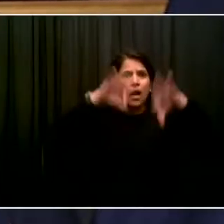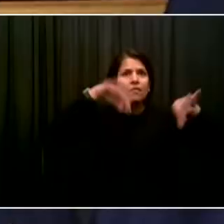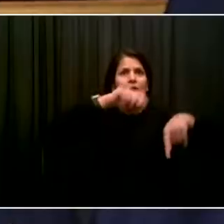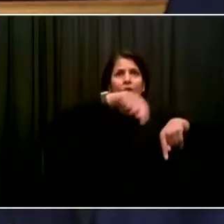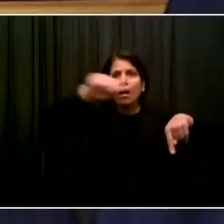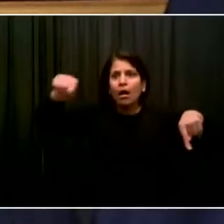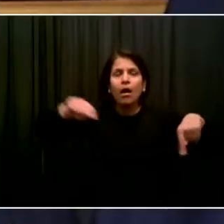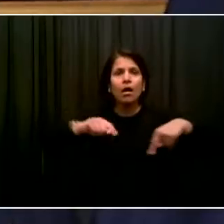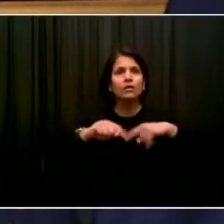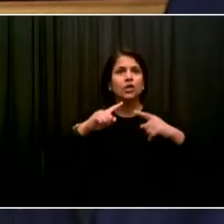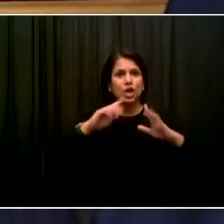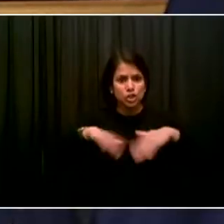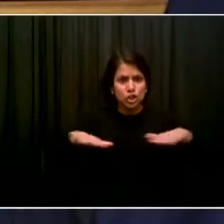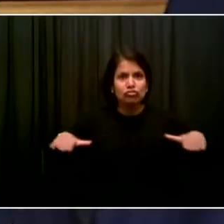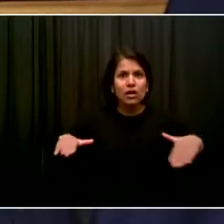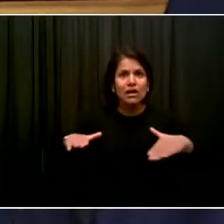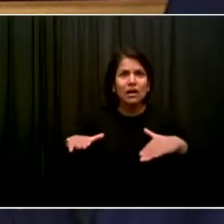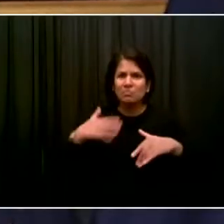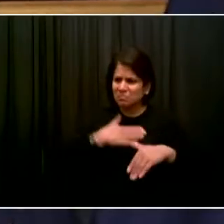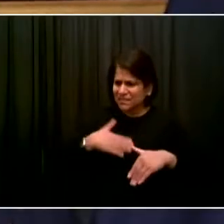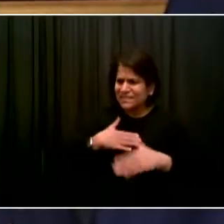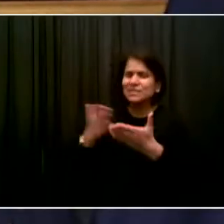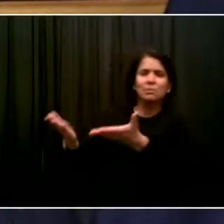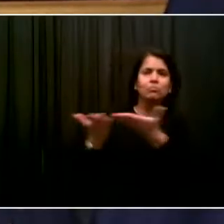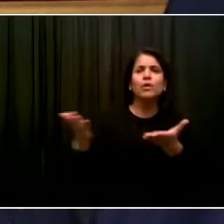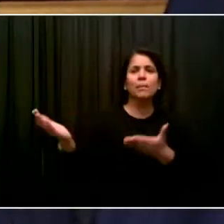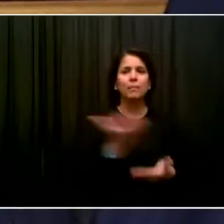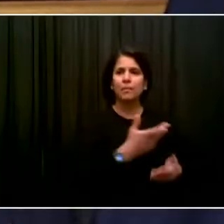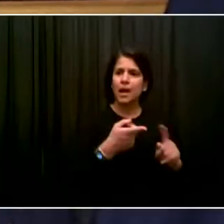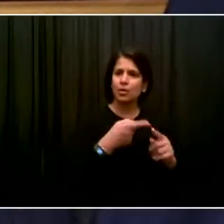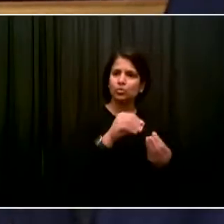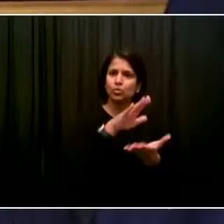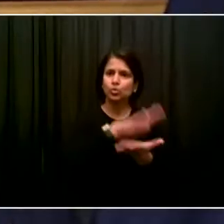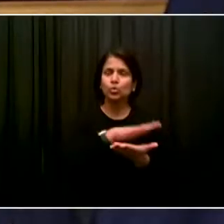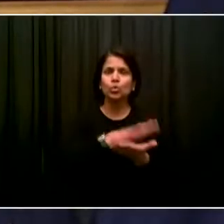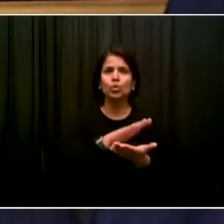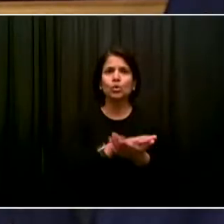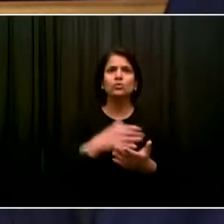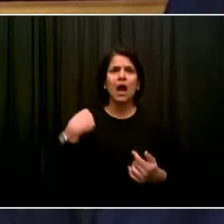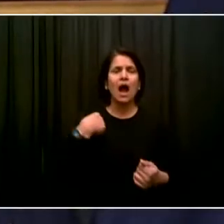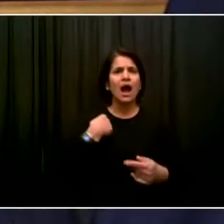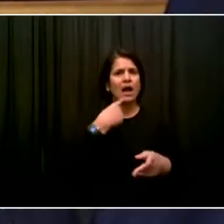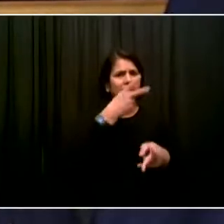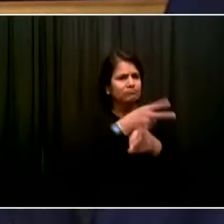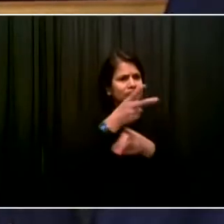THROUGH THE HOLIDAYS. WE NEED